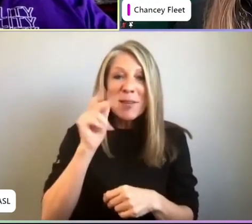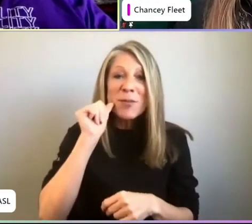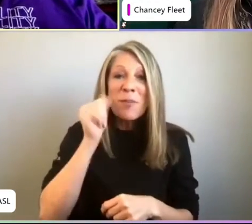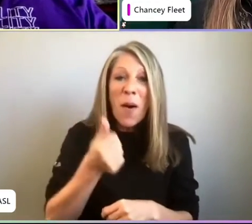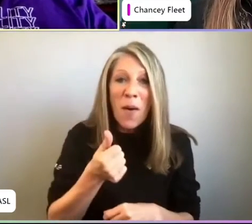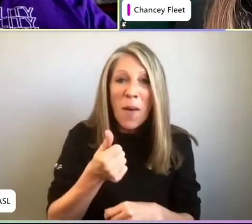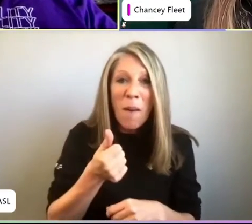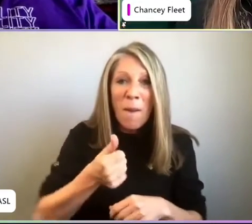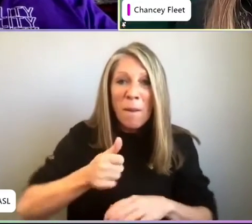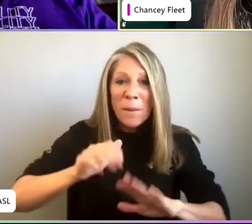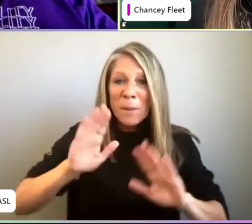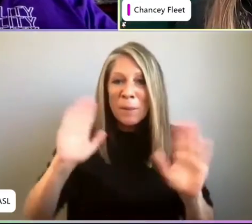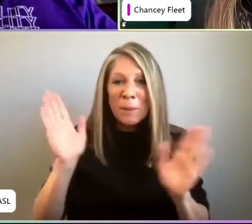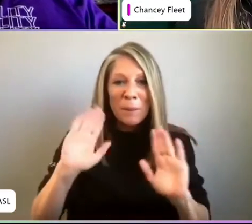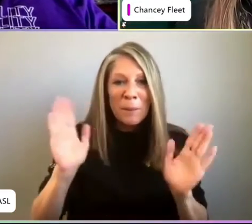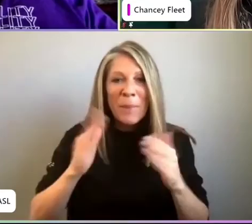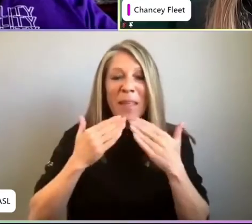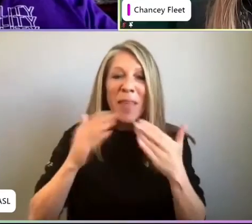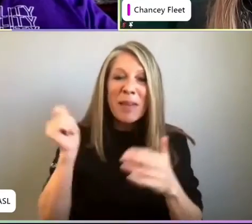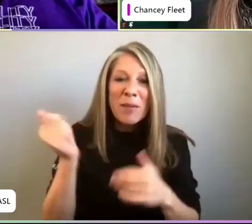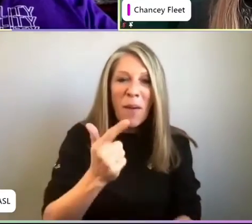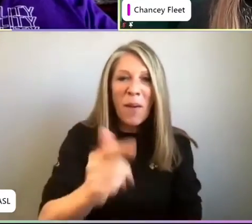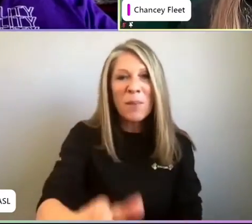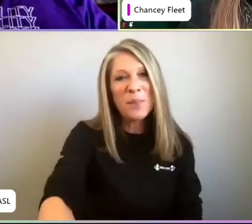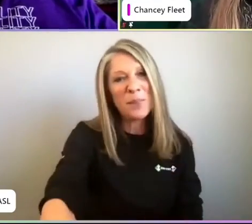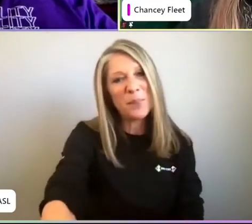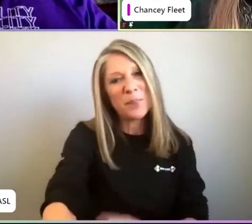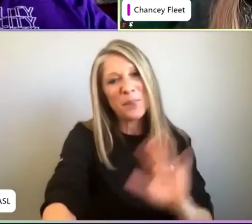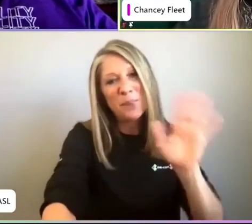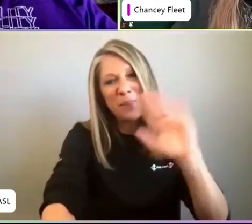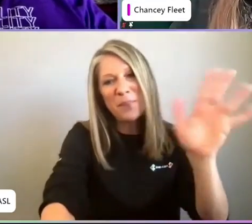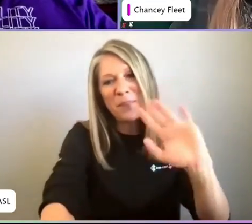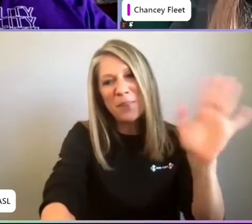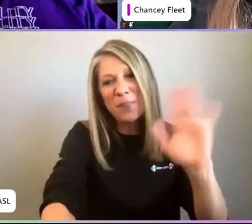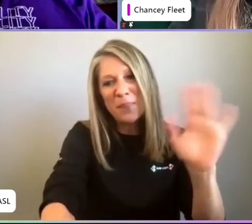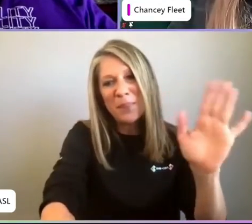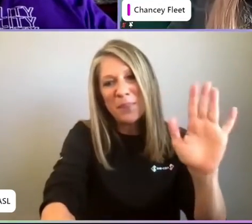excon, and we've got a whole nother day tomorrow that I'm looking forward to, so we'll